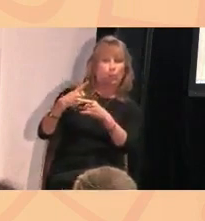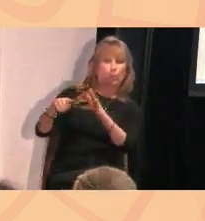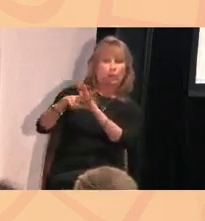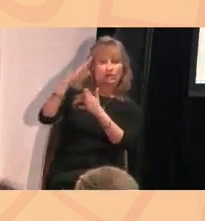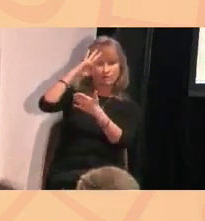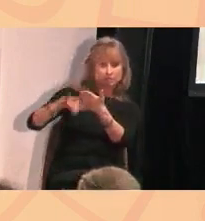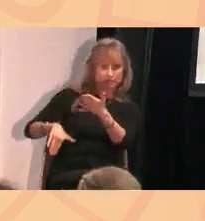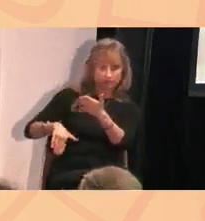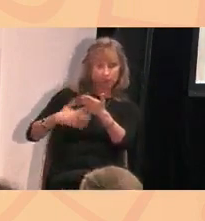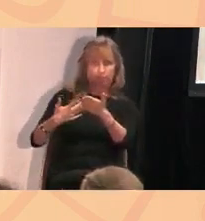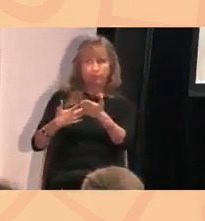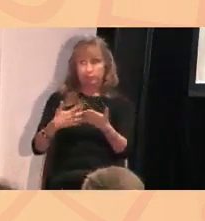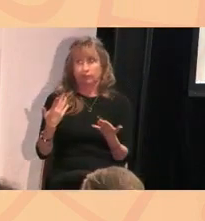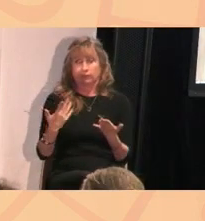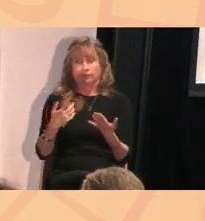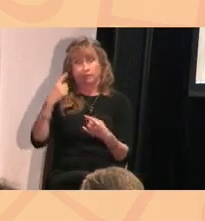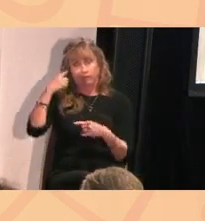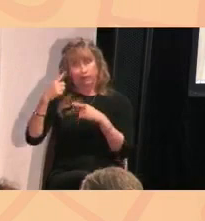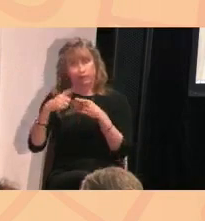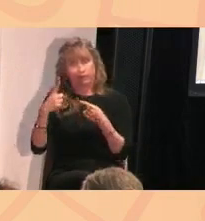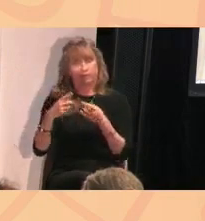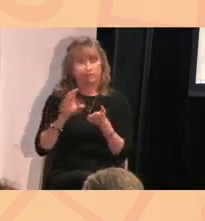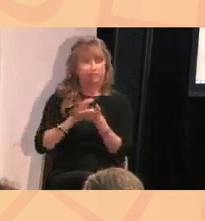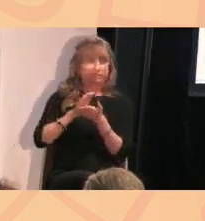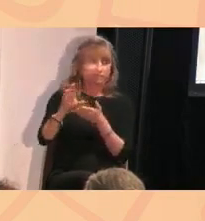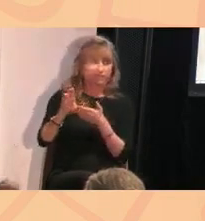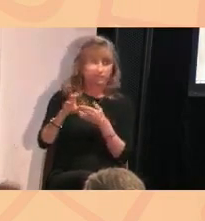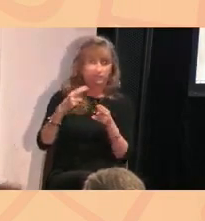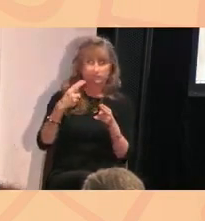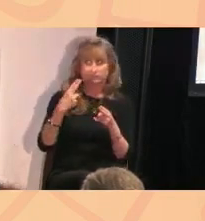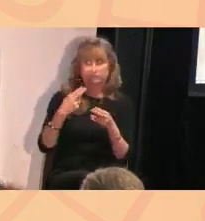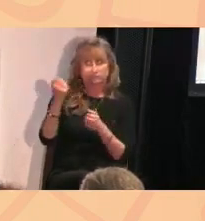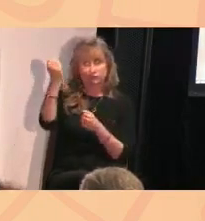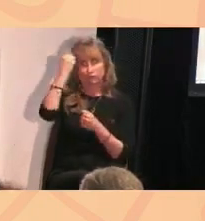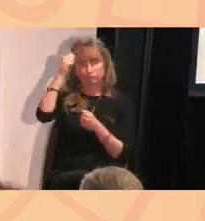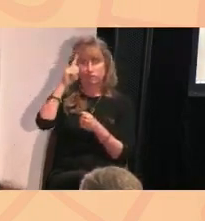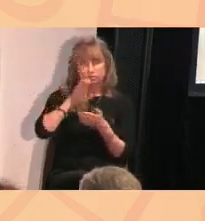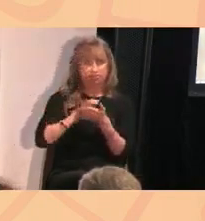Well, my parents always told me never to mock the afflicted mentally or morally, I guess.